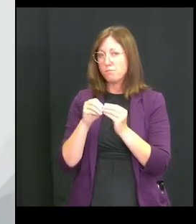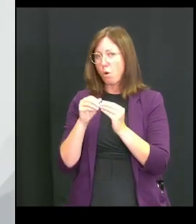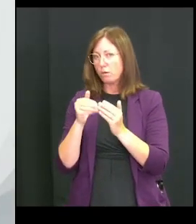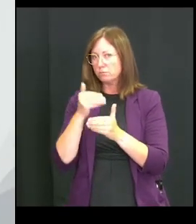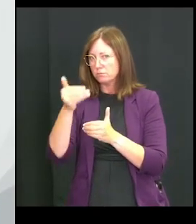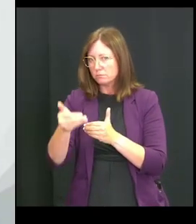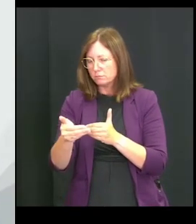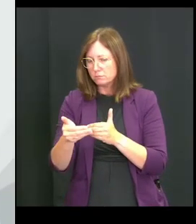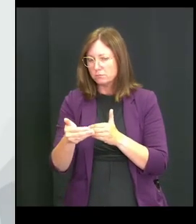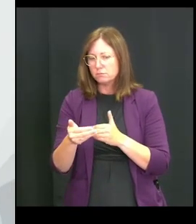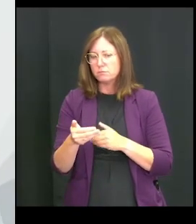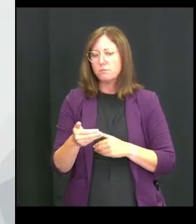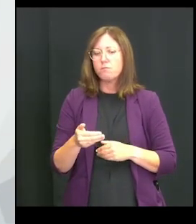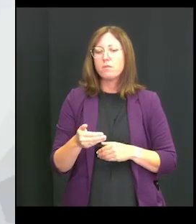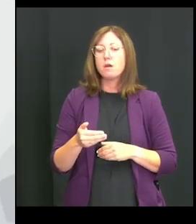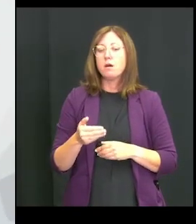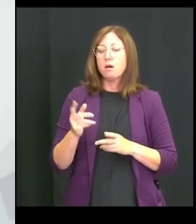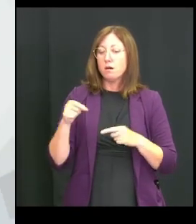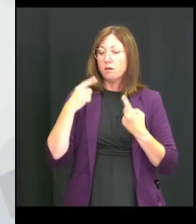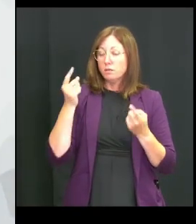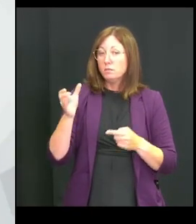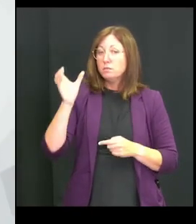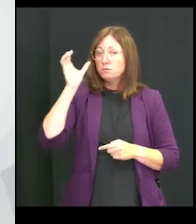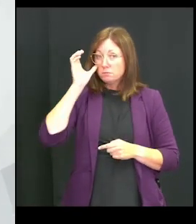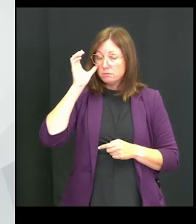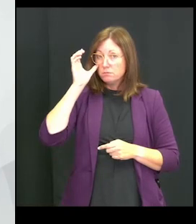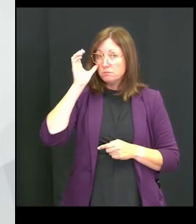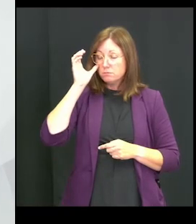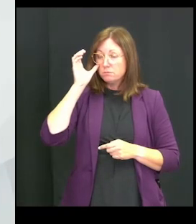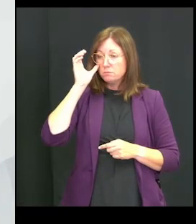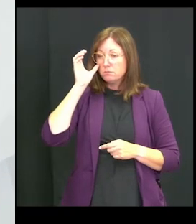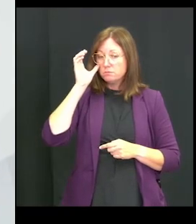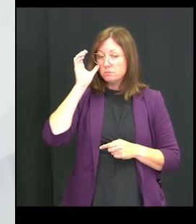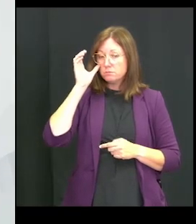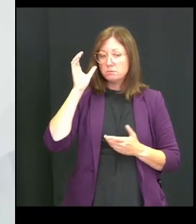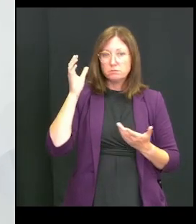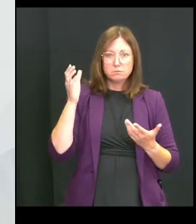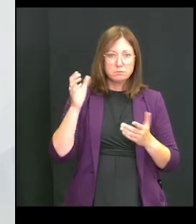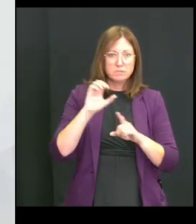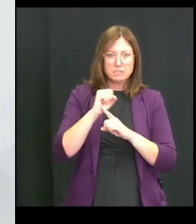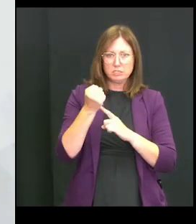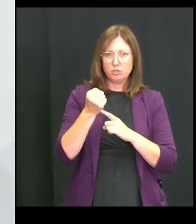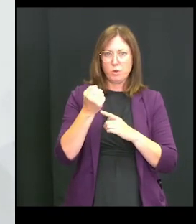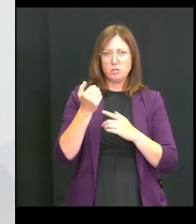So, from everything that we've been listening to so far, the situation is very different in Canada